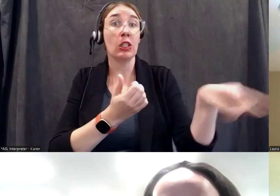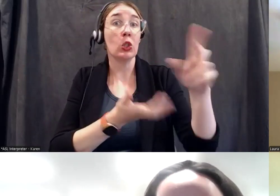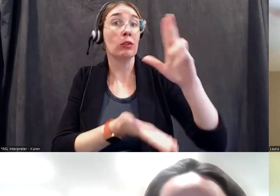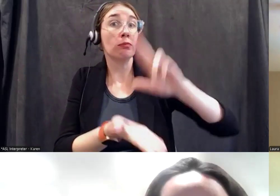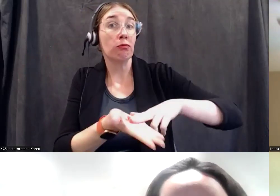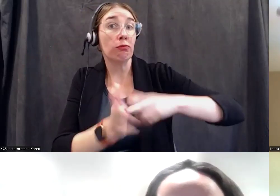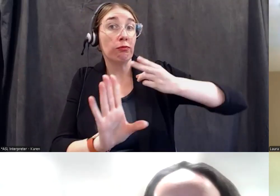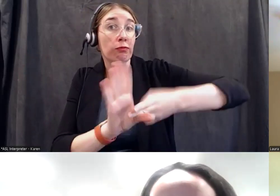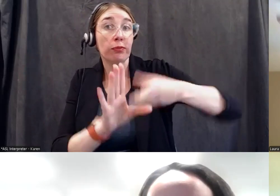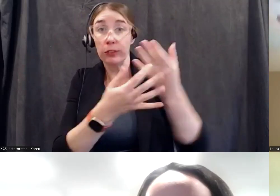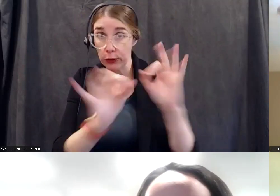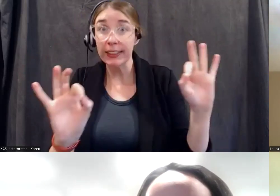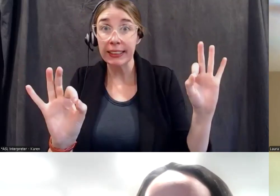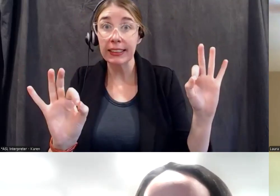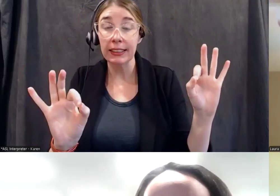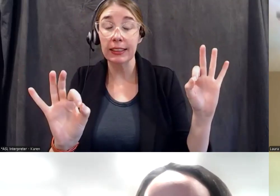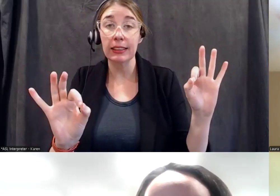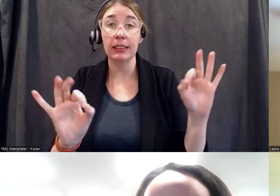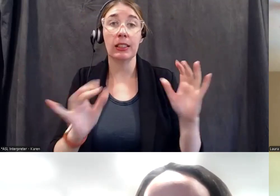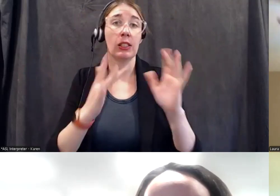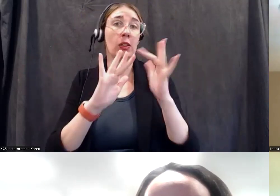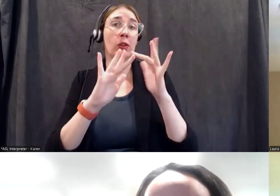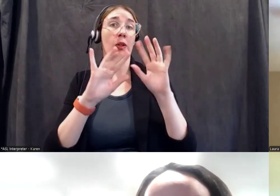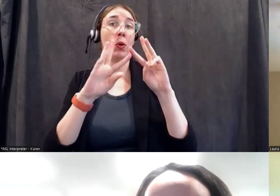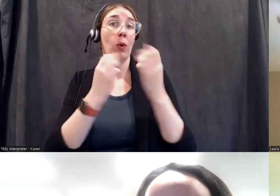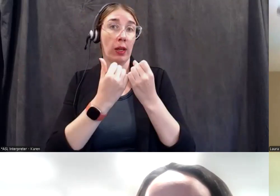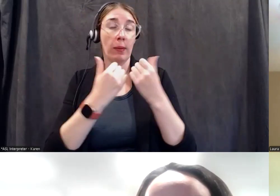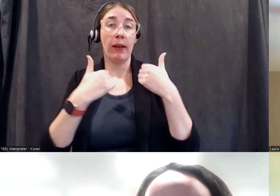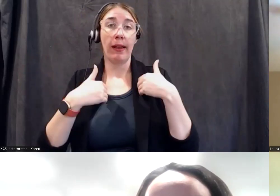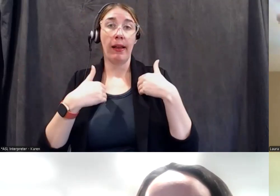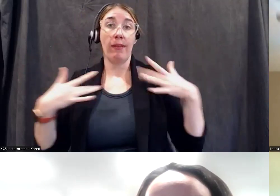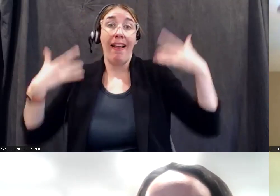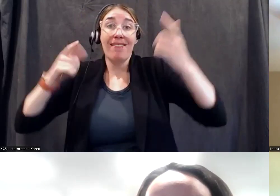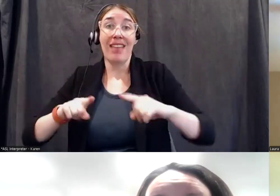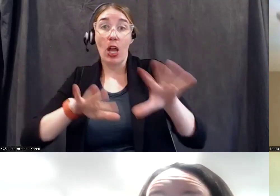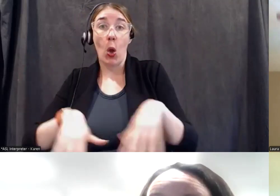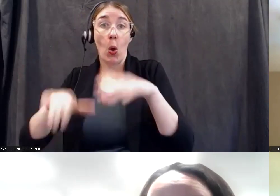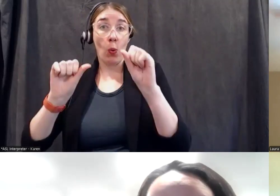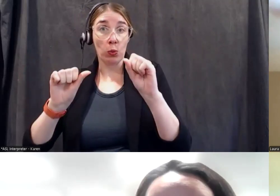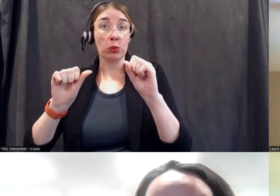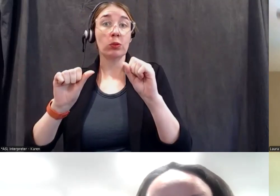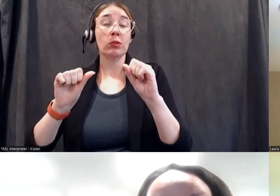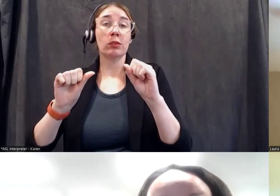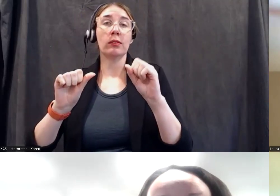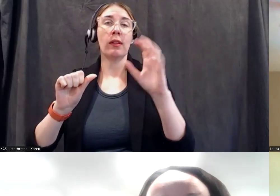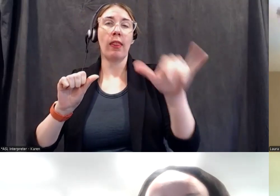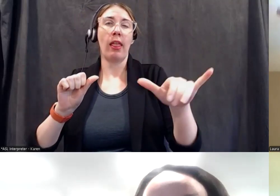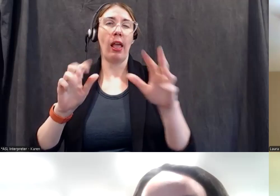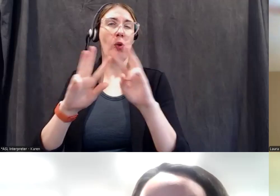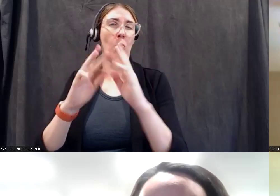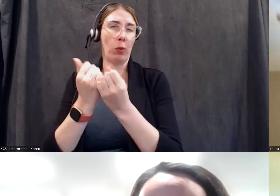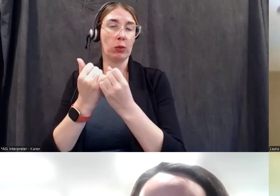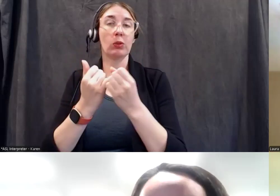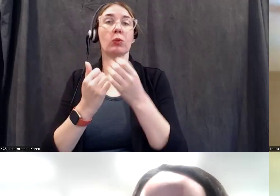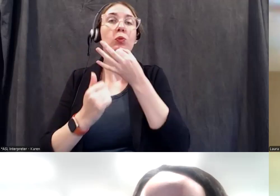We do have one on accessible event hosting coming up in July, which if you're inviting friends over,